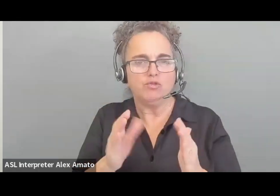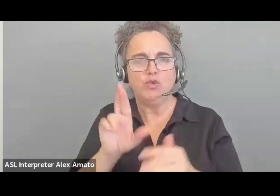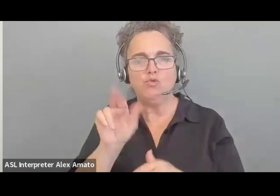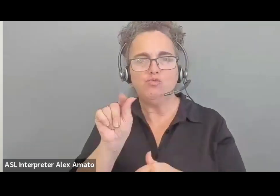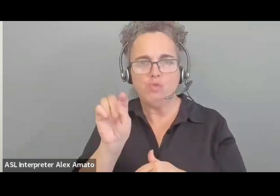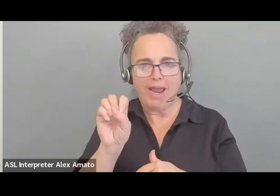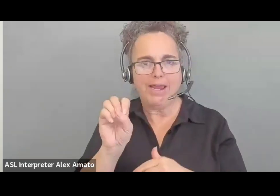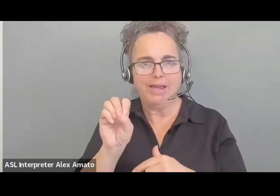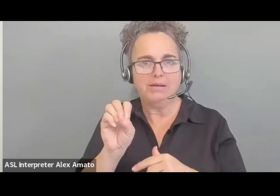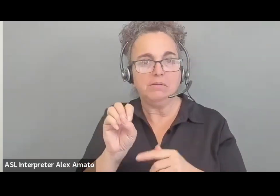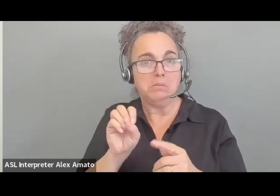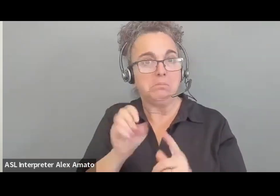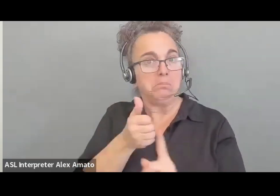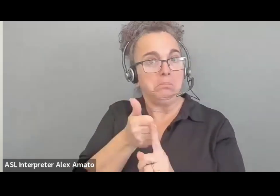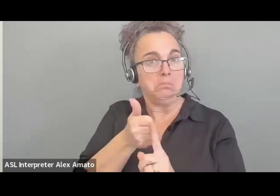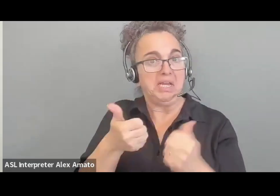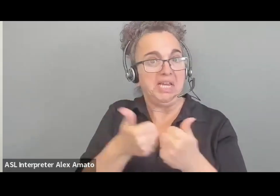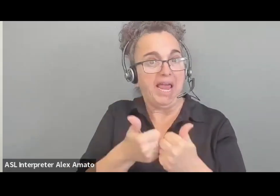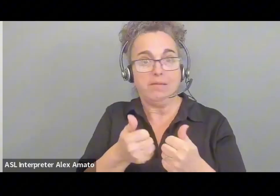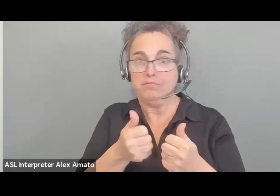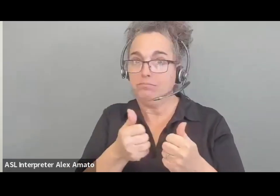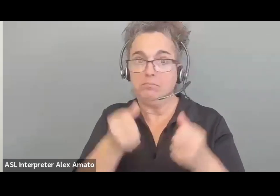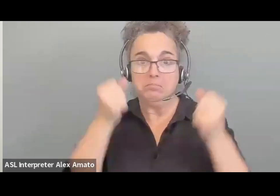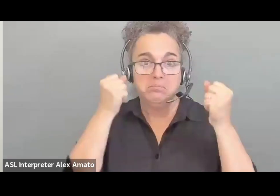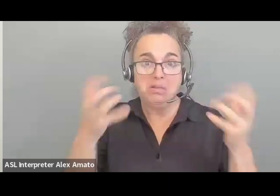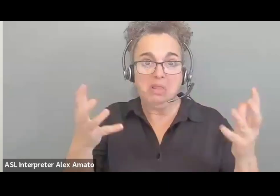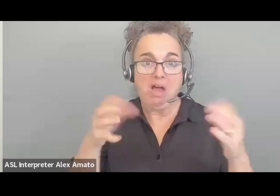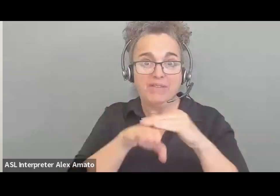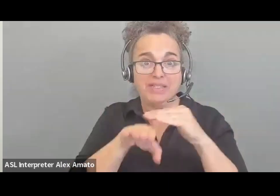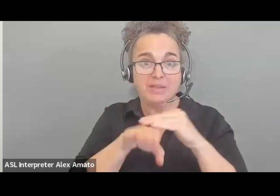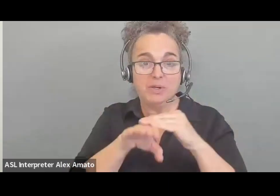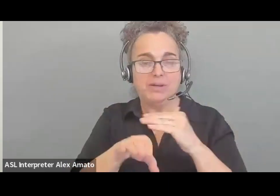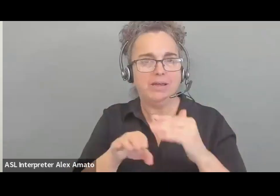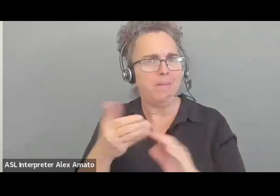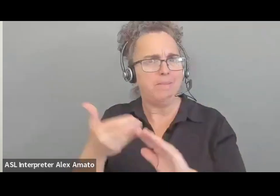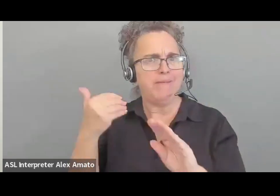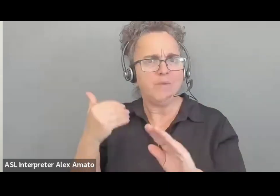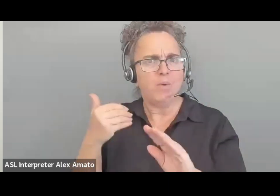of their accessibility. And that is something that AbleGamers never had a capability of doing.